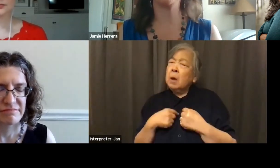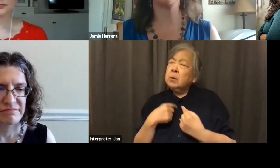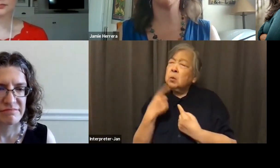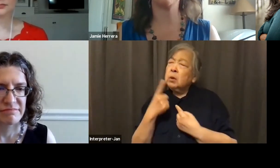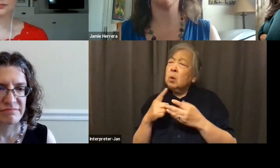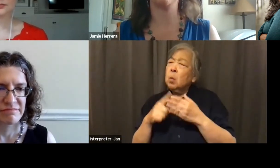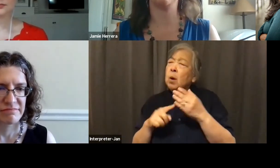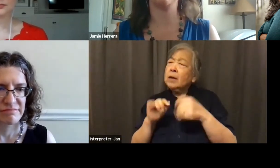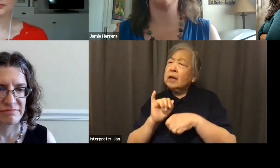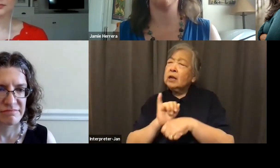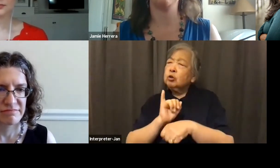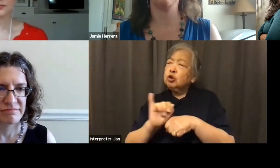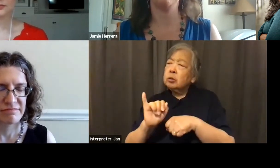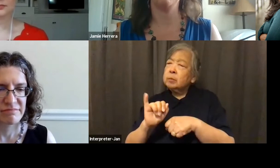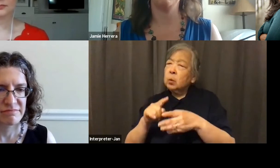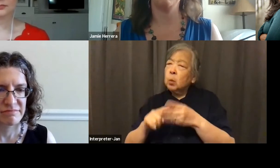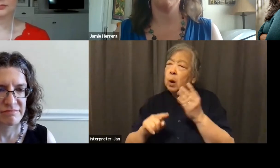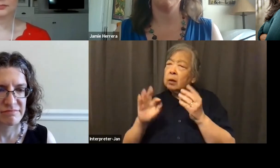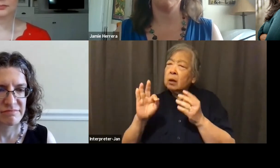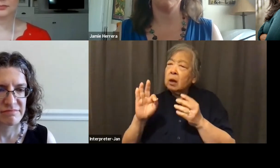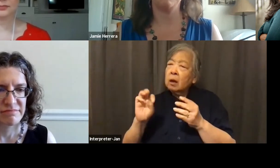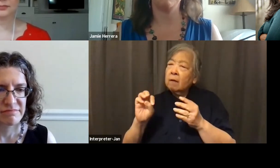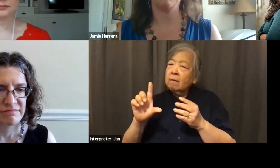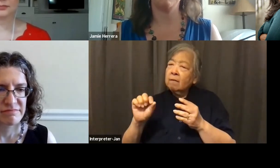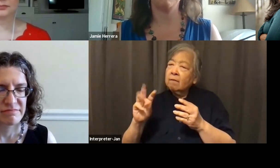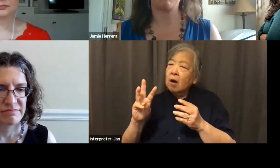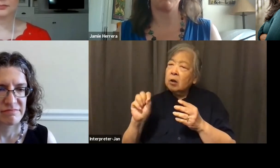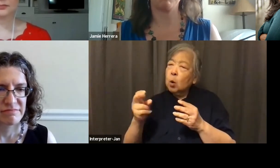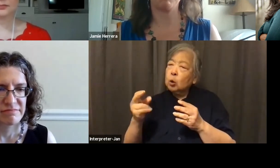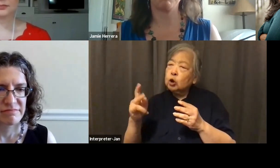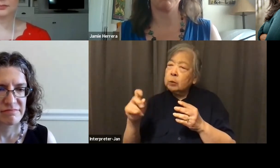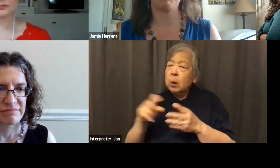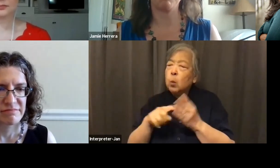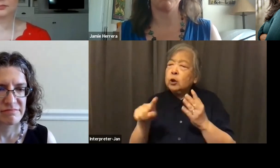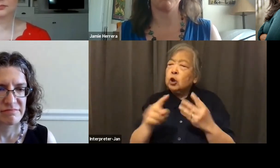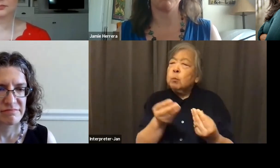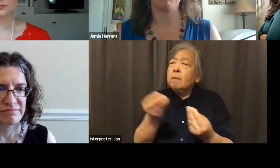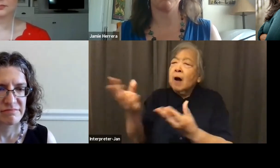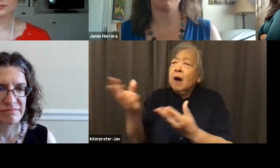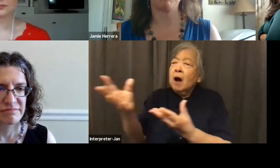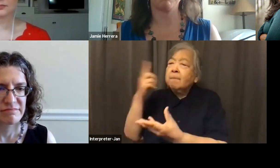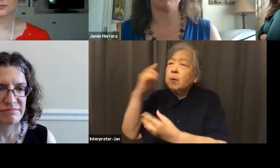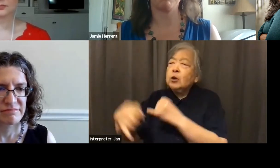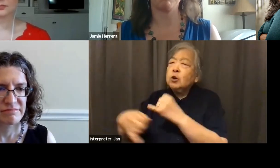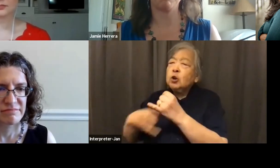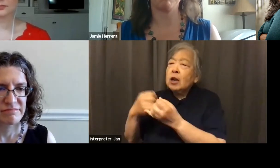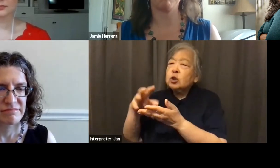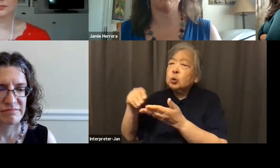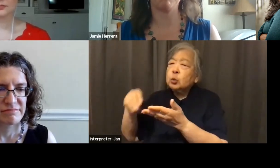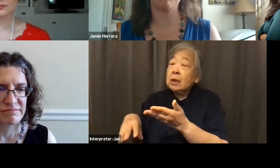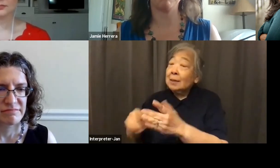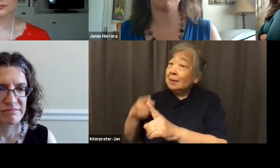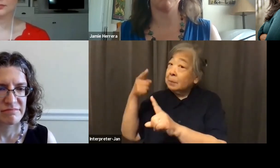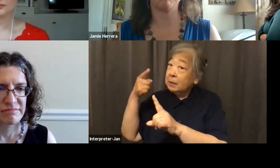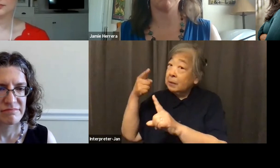and fellowships that you provide to international students, specifically visually impaired students.